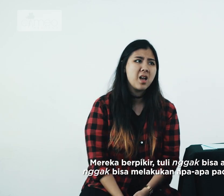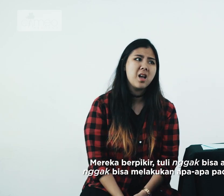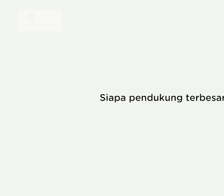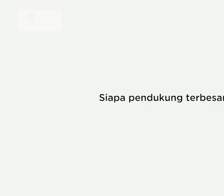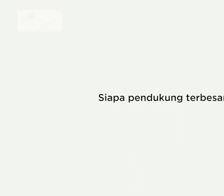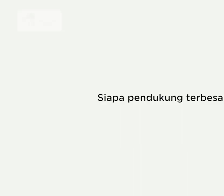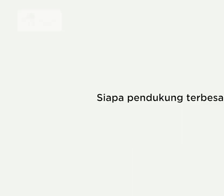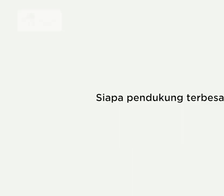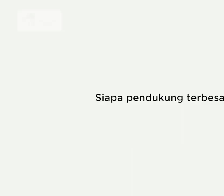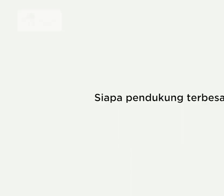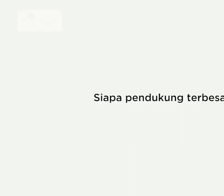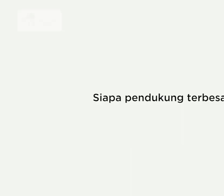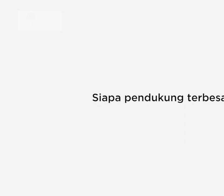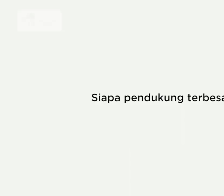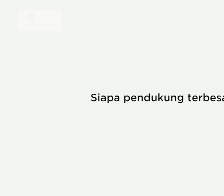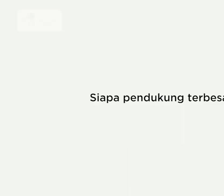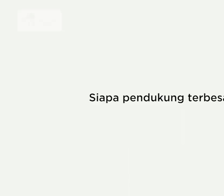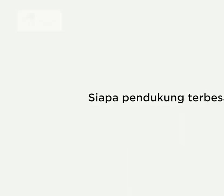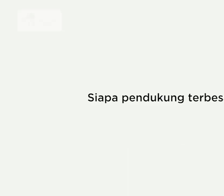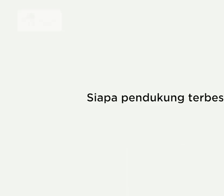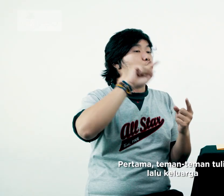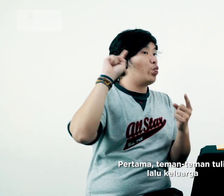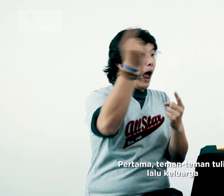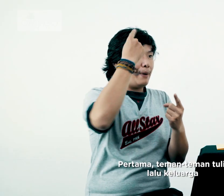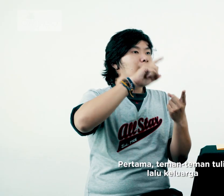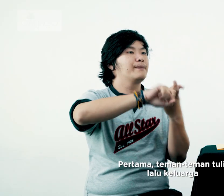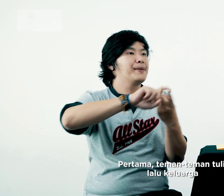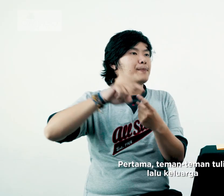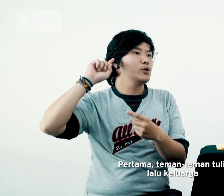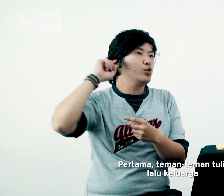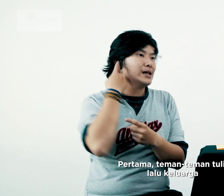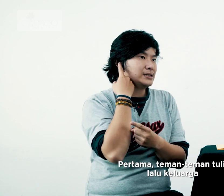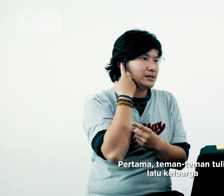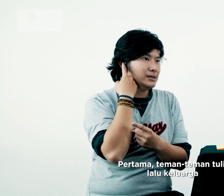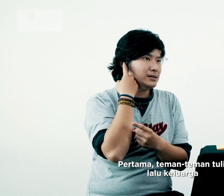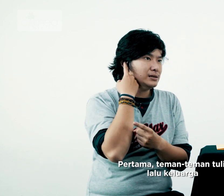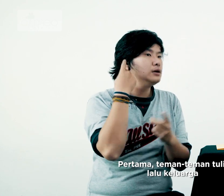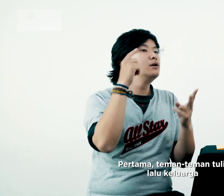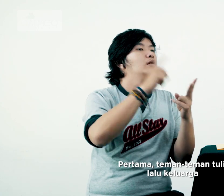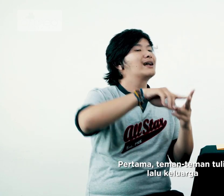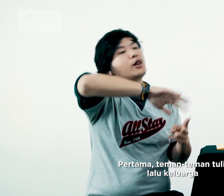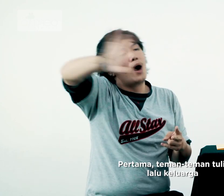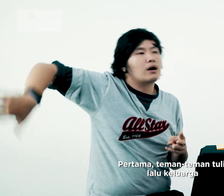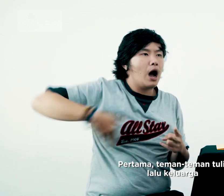(Who's your biggest supporter?) First, my deaf friends and then family.